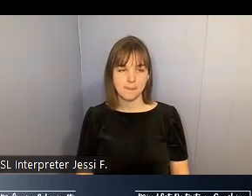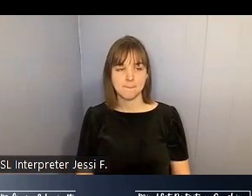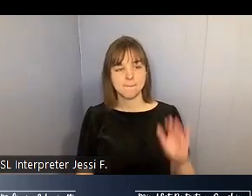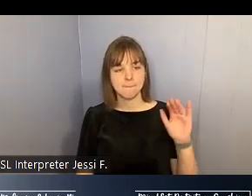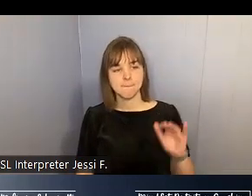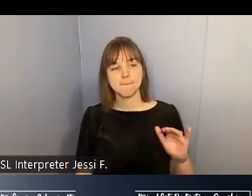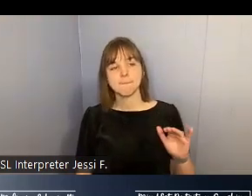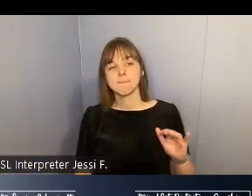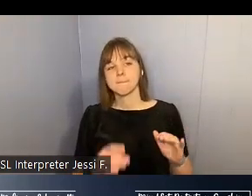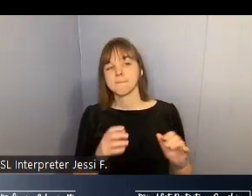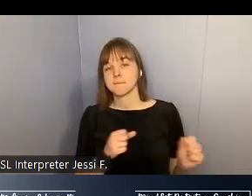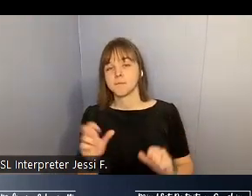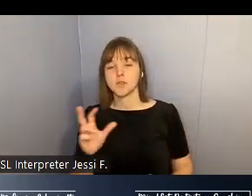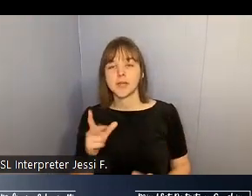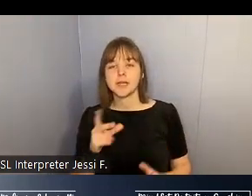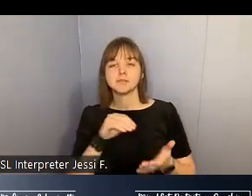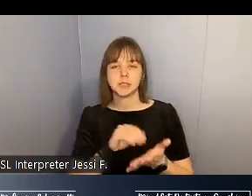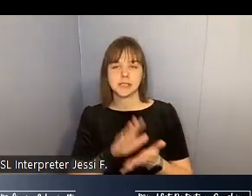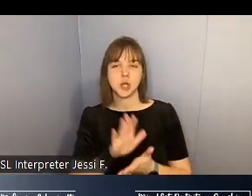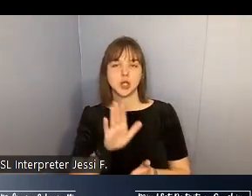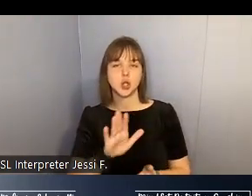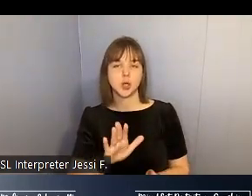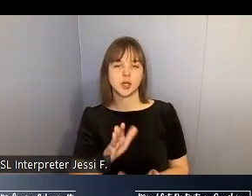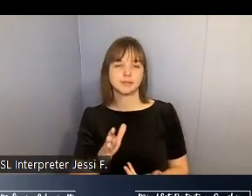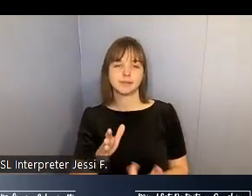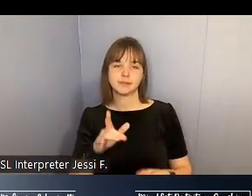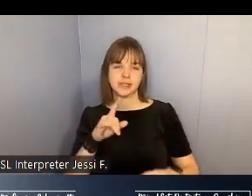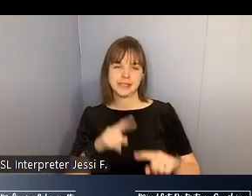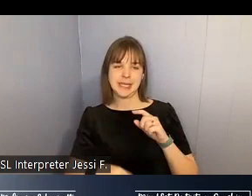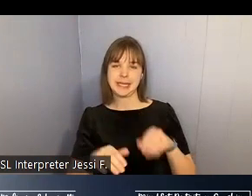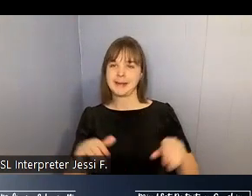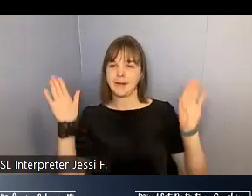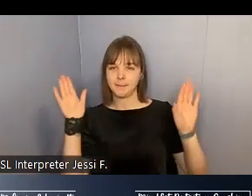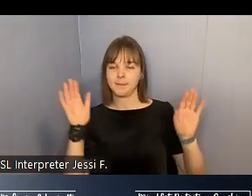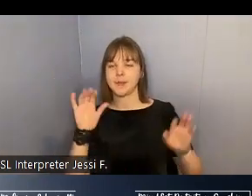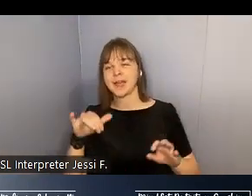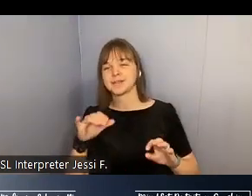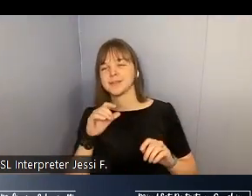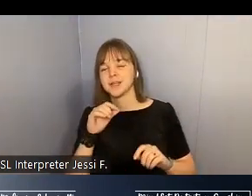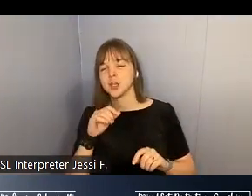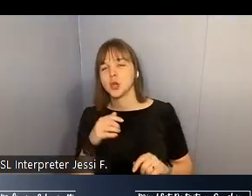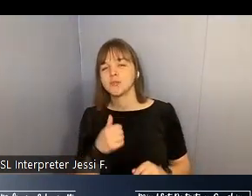This is a good one. So our non-negotiables-- I talk about this with clients a lot. These are the foods, the beverages, the behaviors,